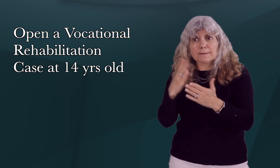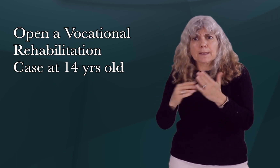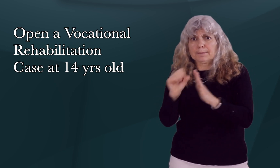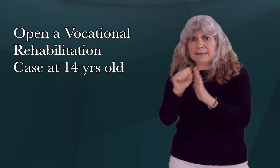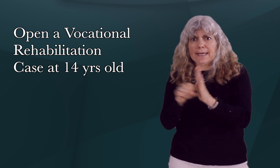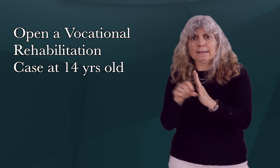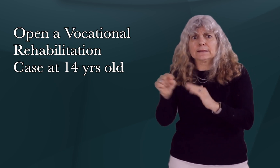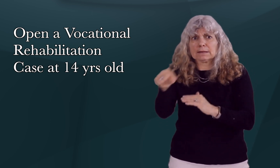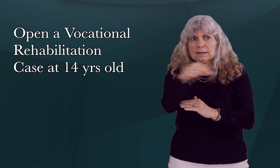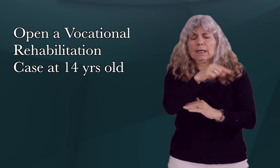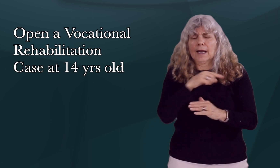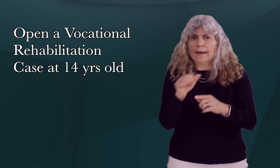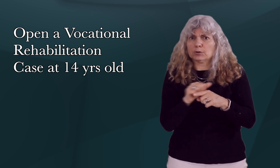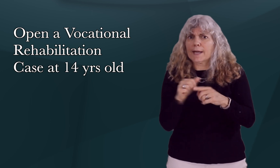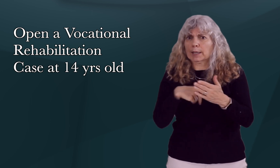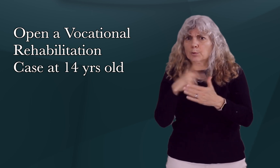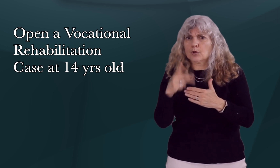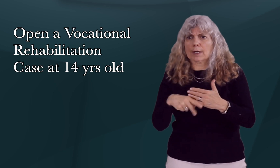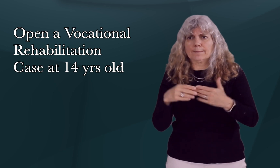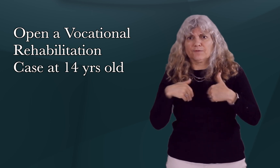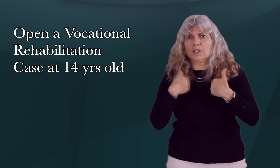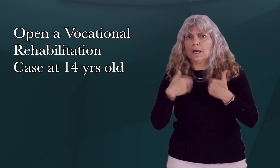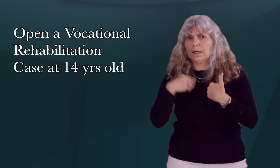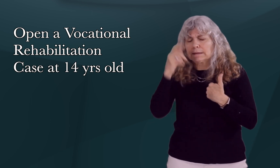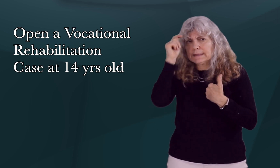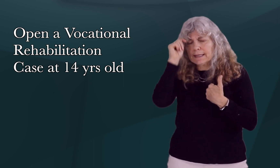Some states have VR training programs for young teenagers.